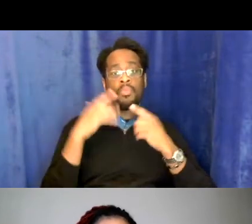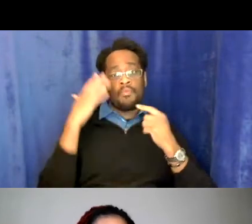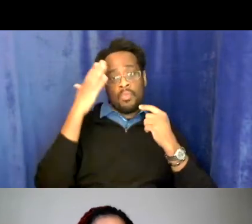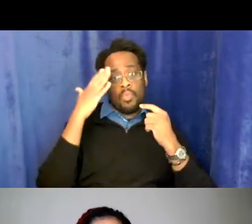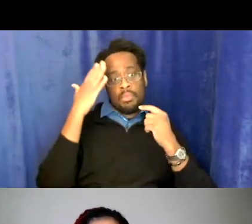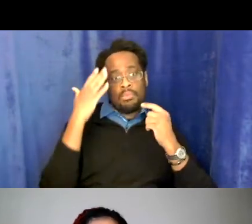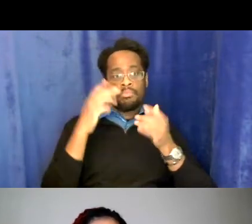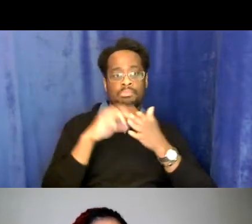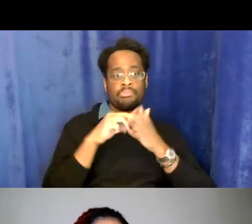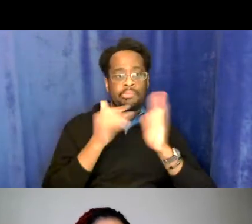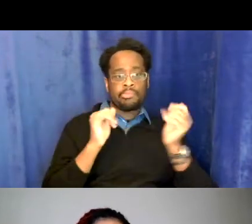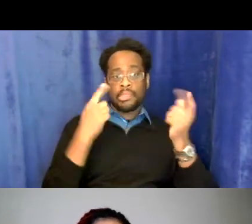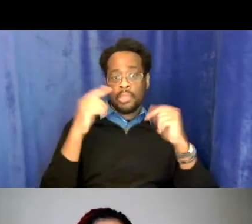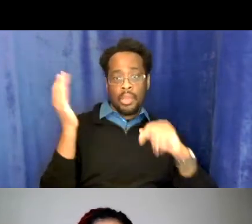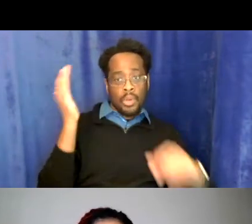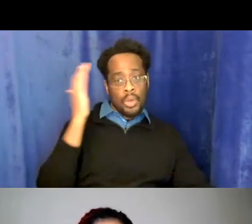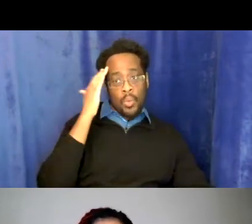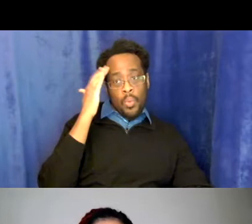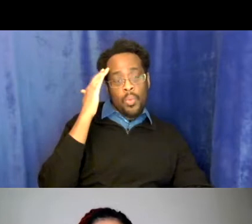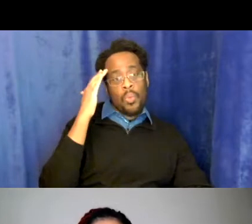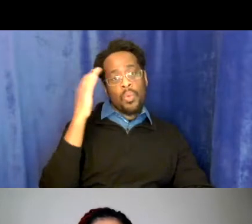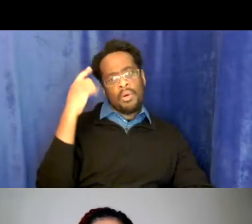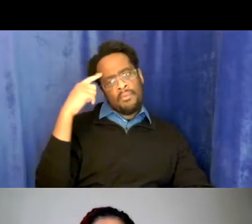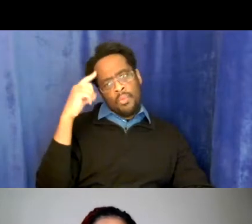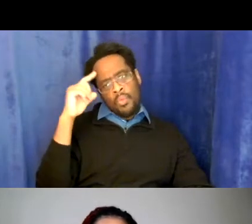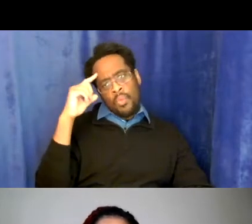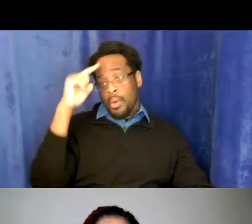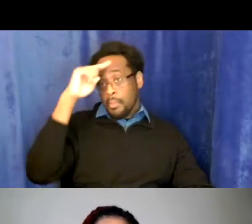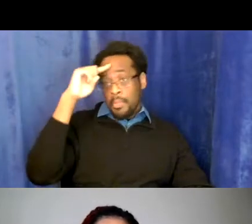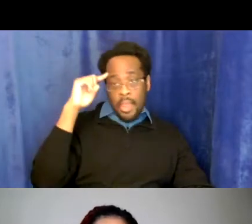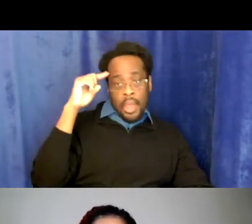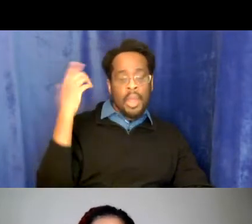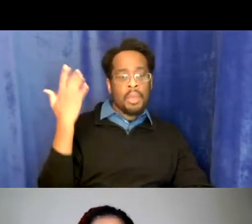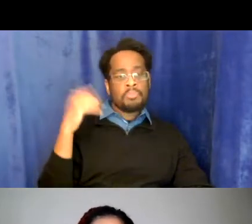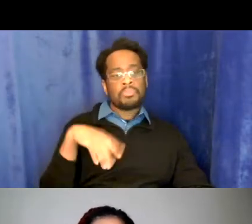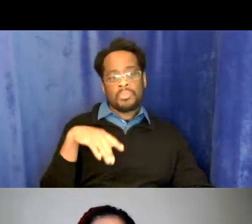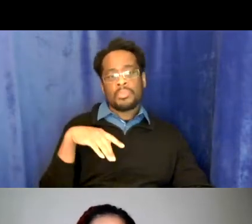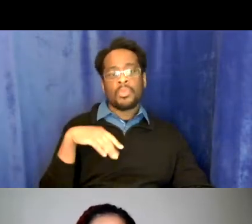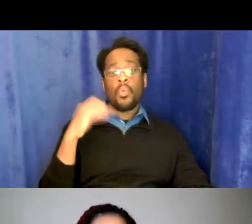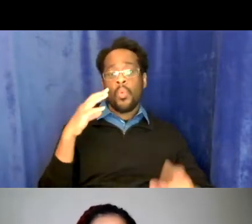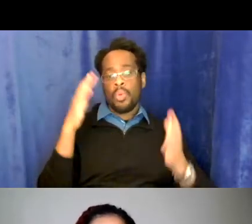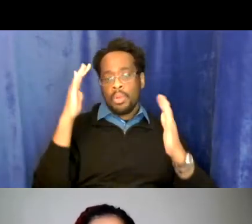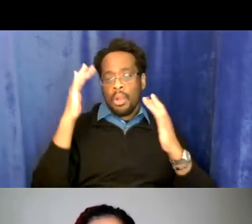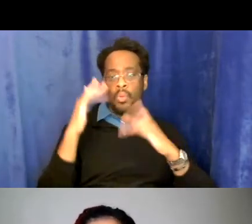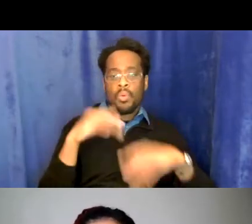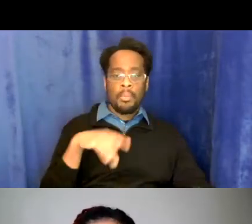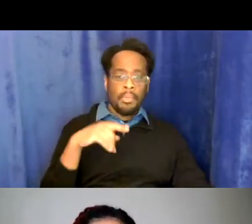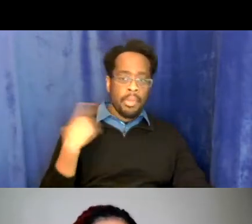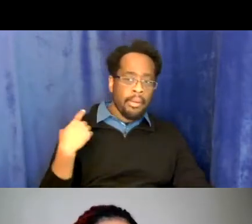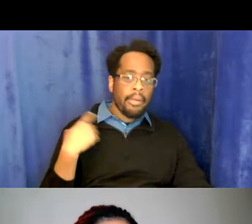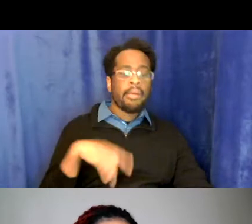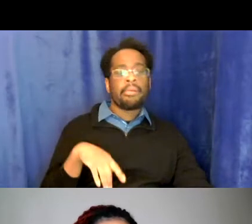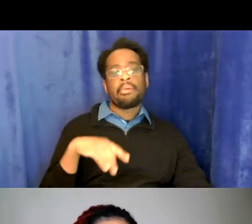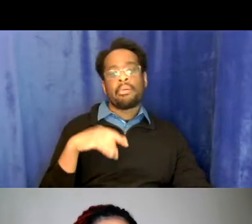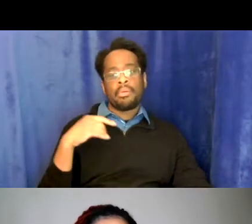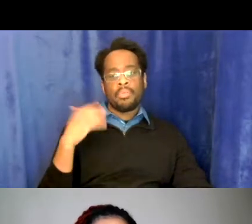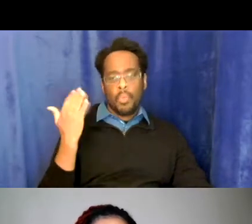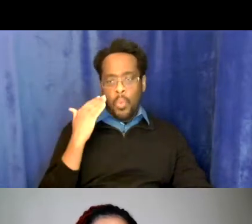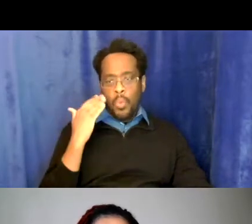Another is the forehead location. Signs for like no or what four or black or because we've seen